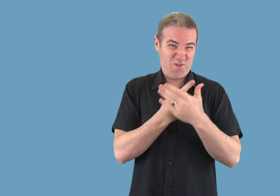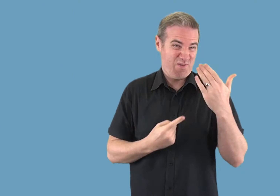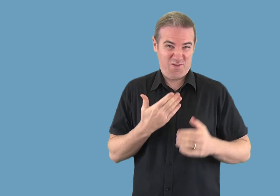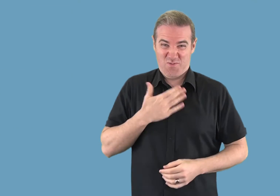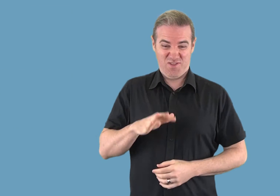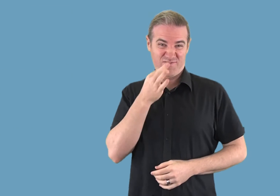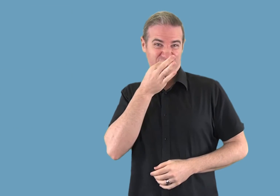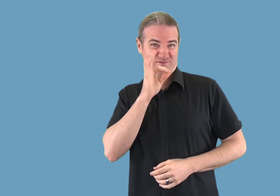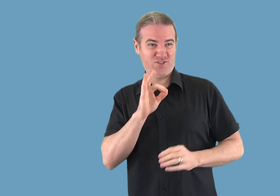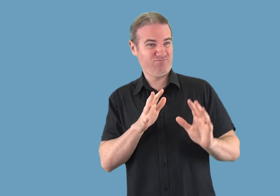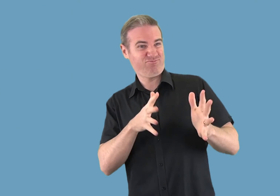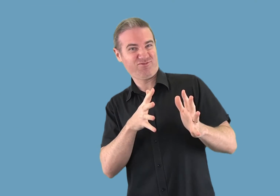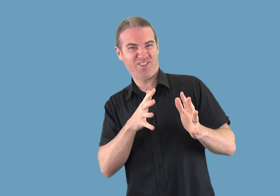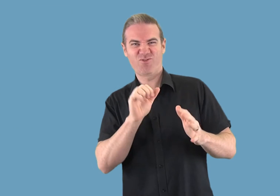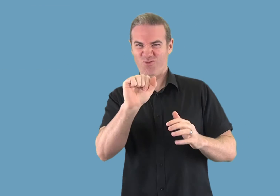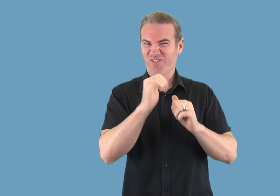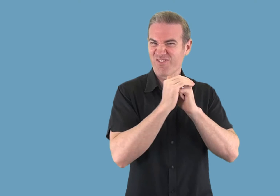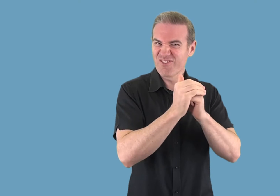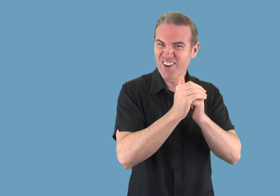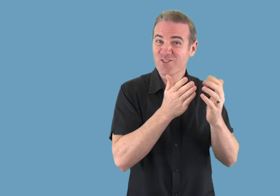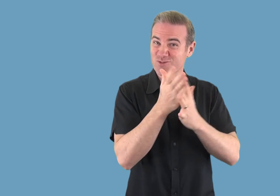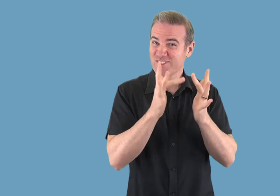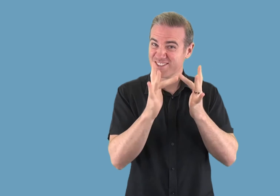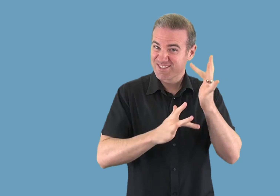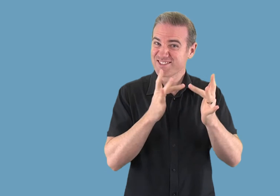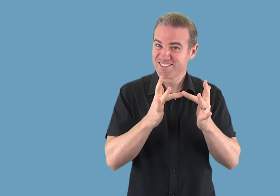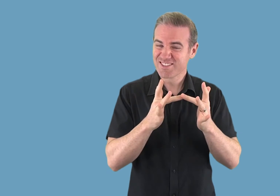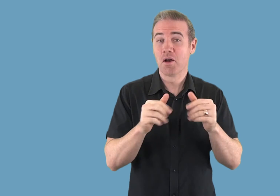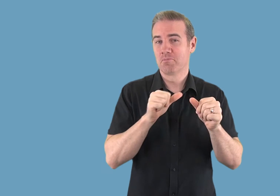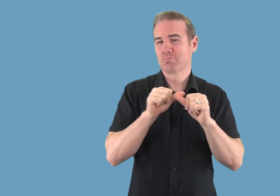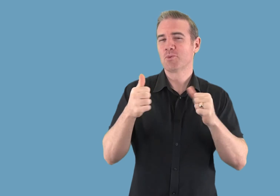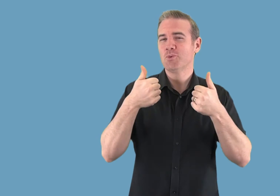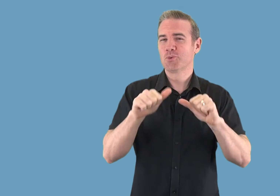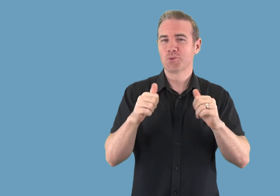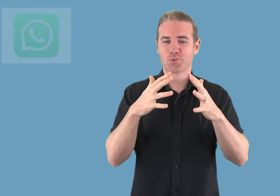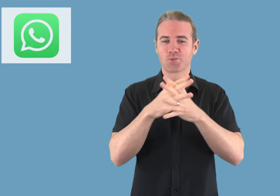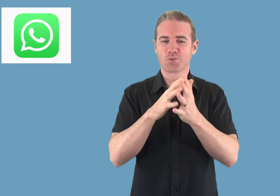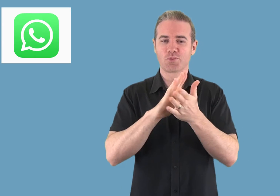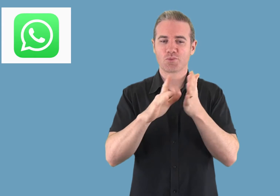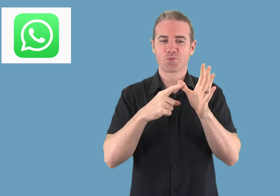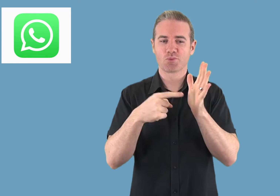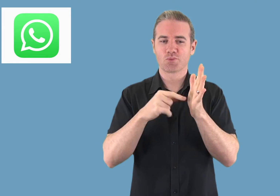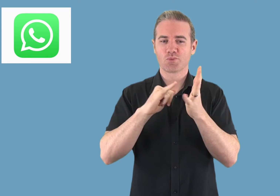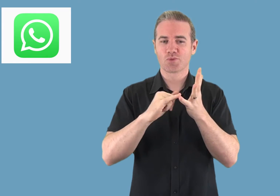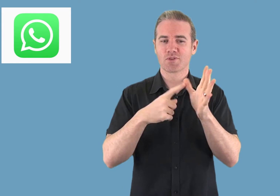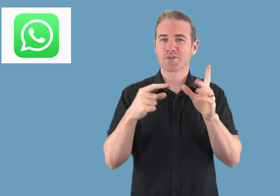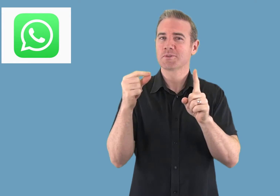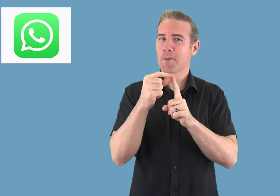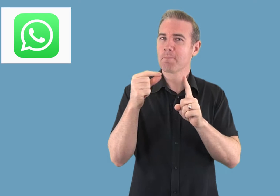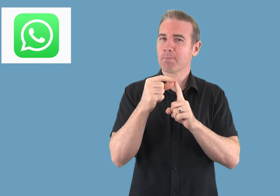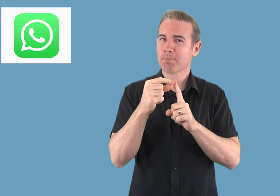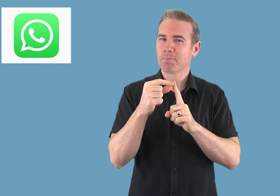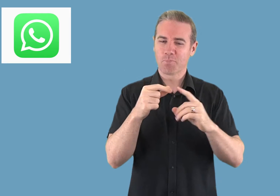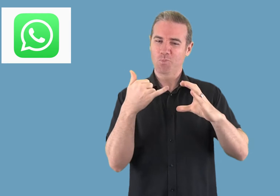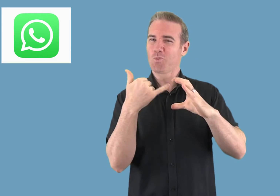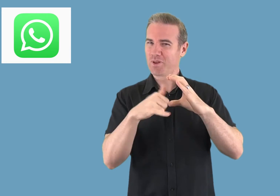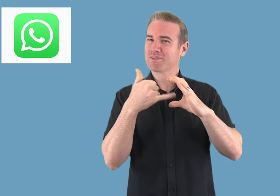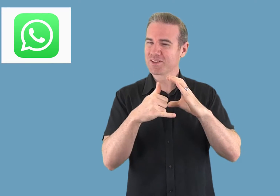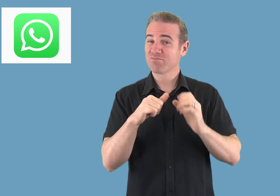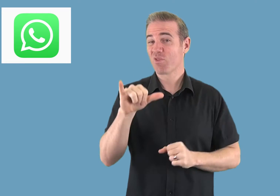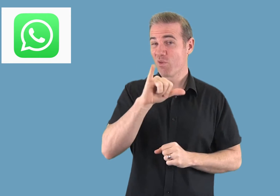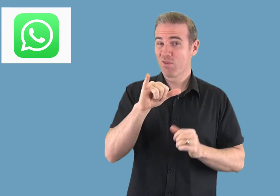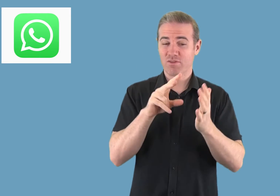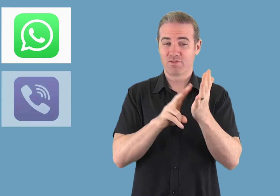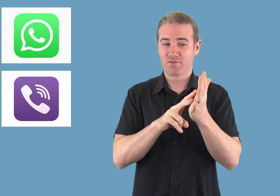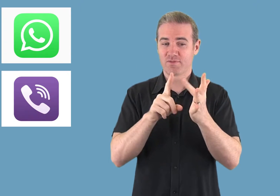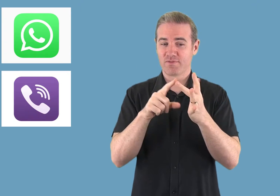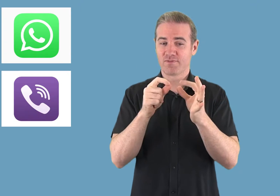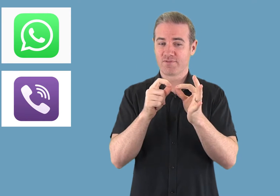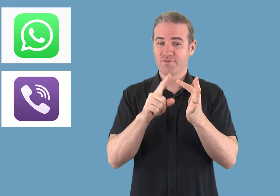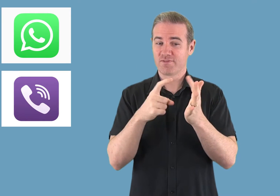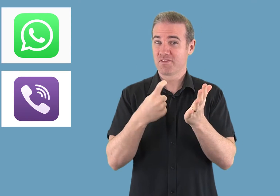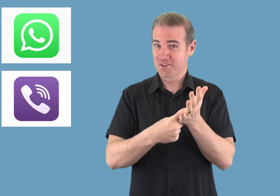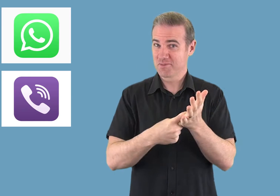* Have a go with WhatsApp or Viber if you just want to chat